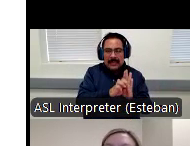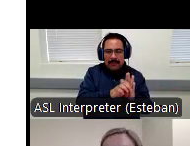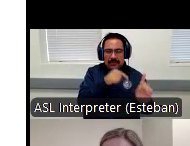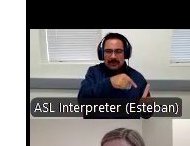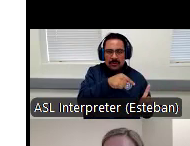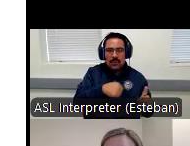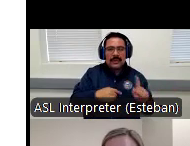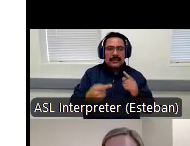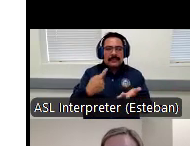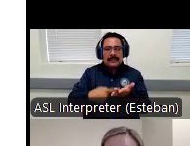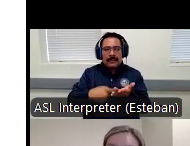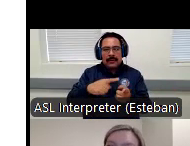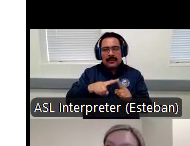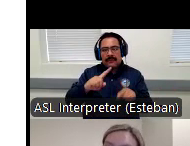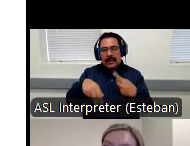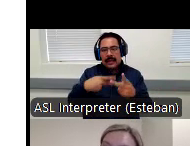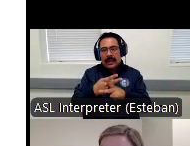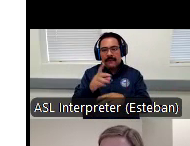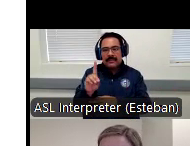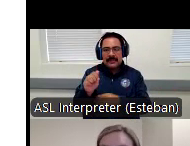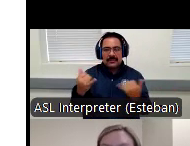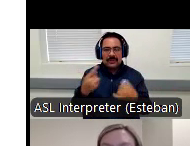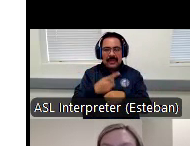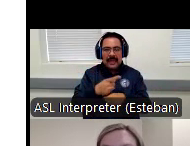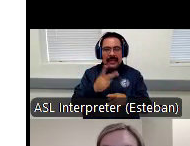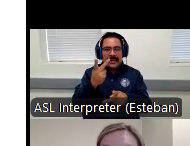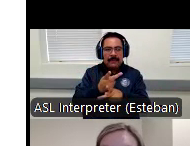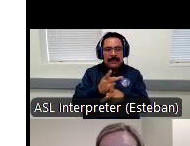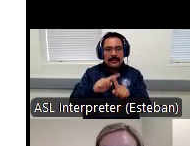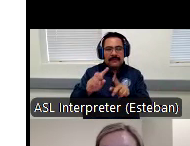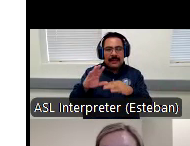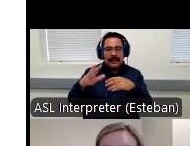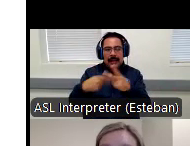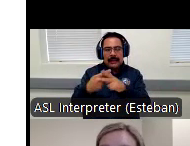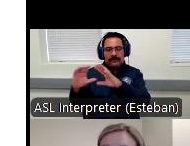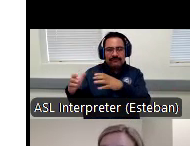lots of different types of disabilities today, and so just keeping those different types in mind.